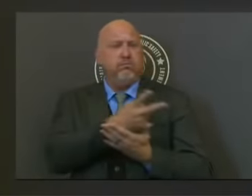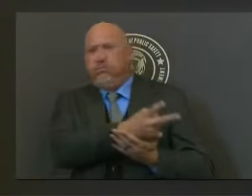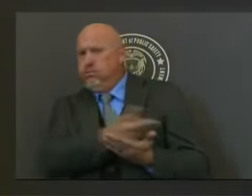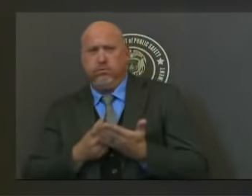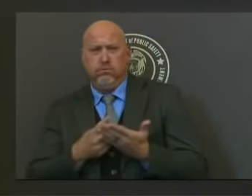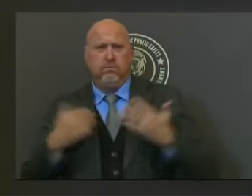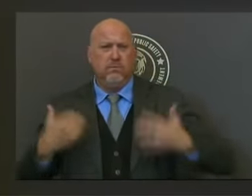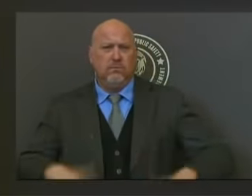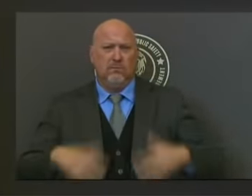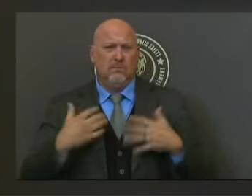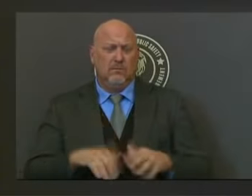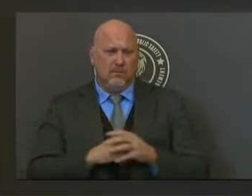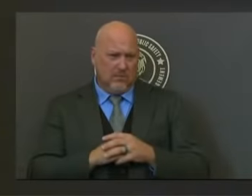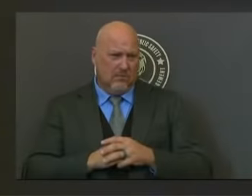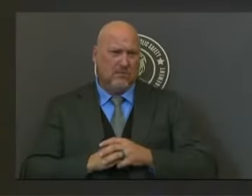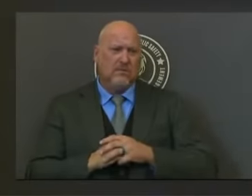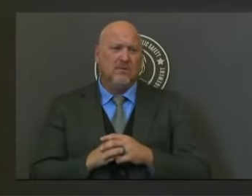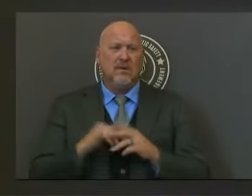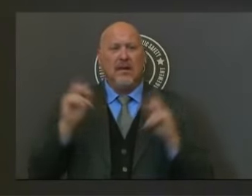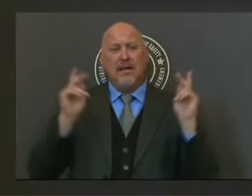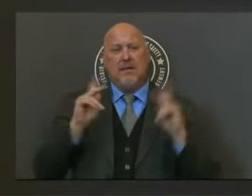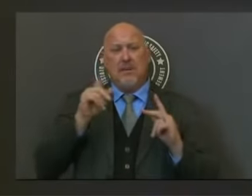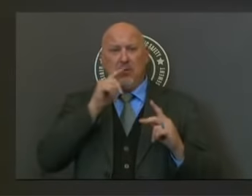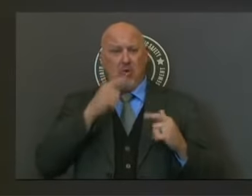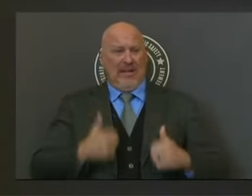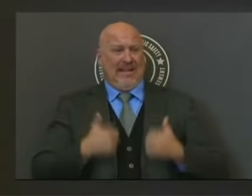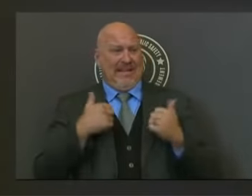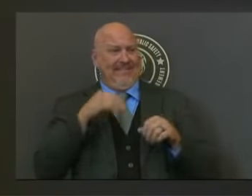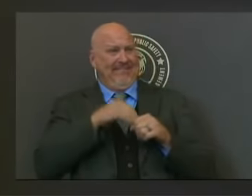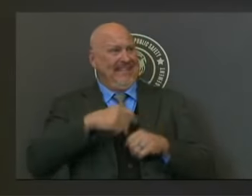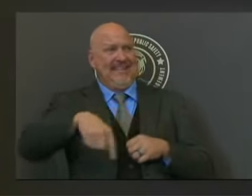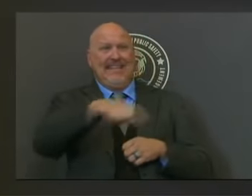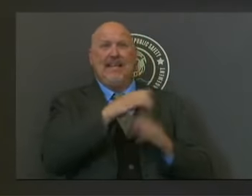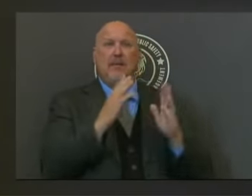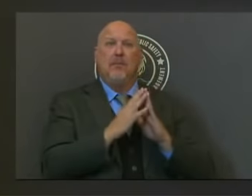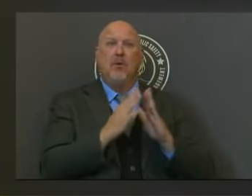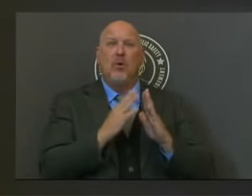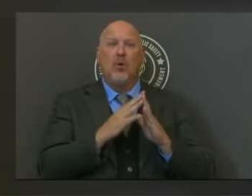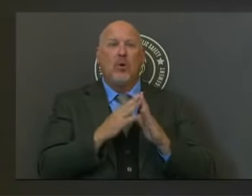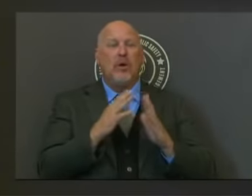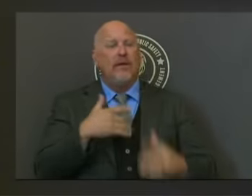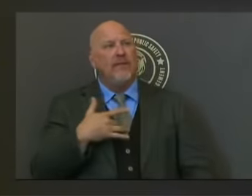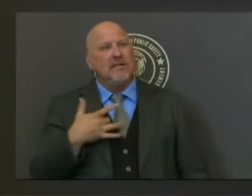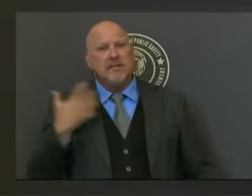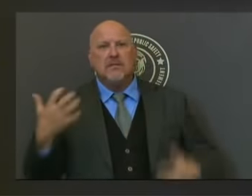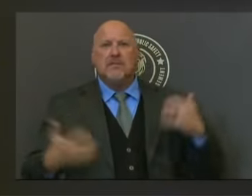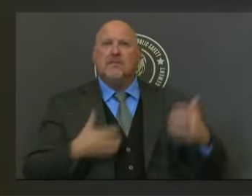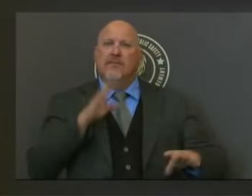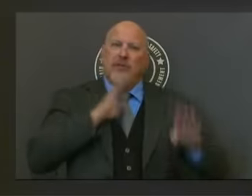exhausted they were scared